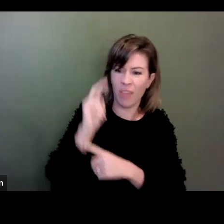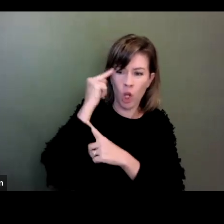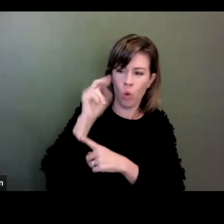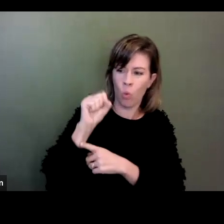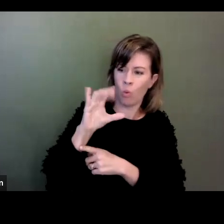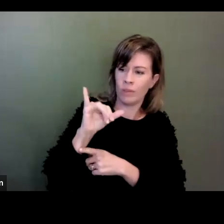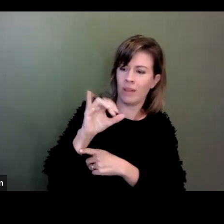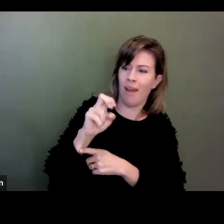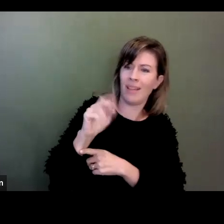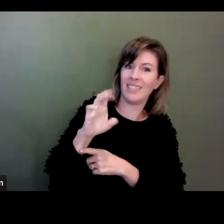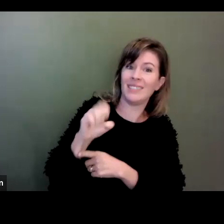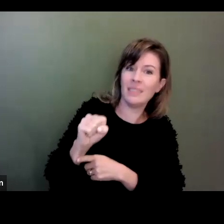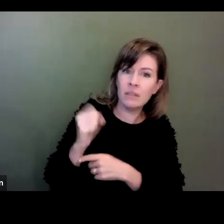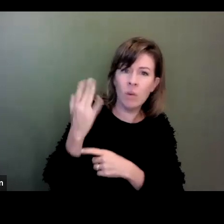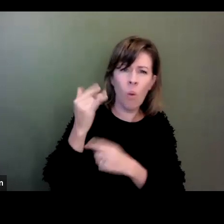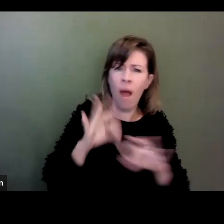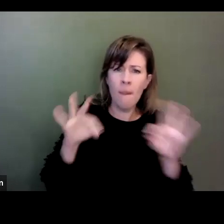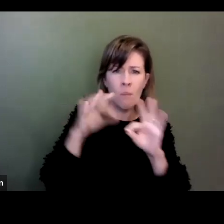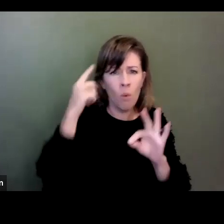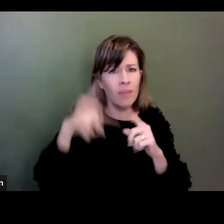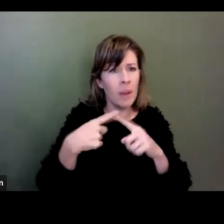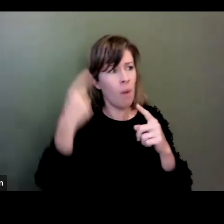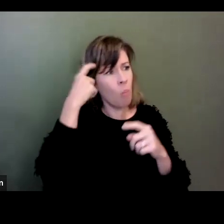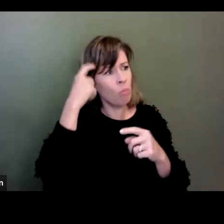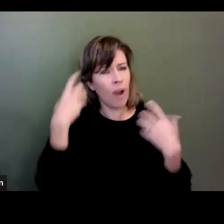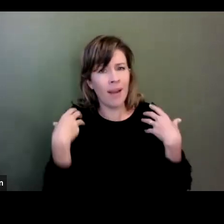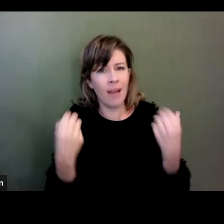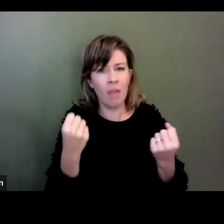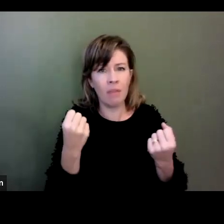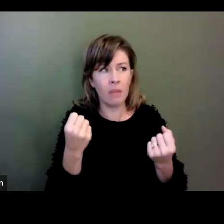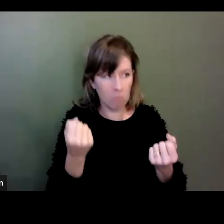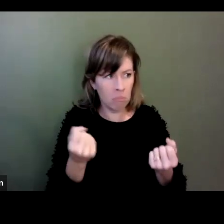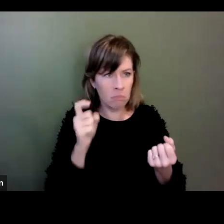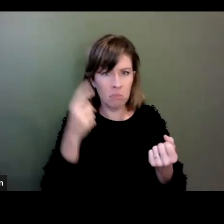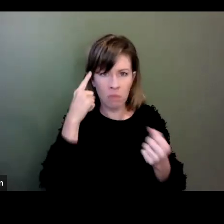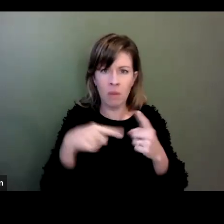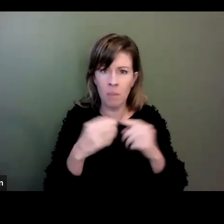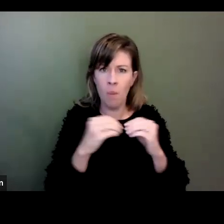like that. Why it's important to just think about a more diverse group of scientists. And really working with our